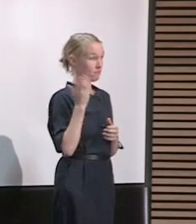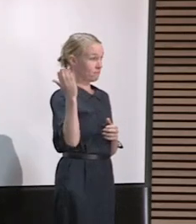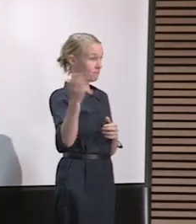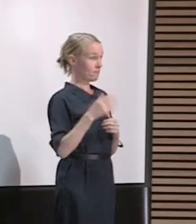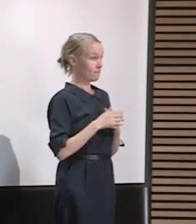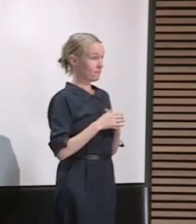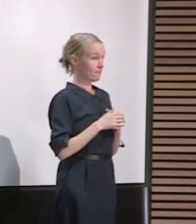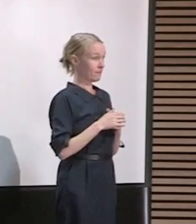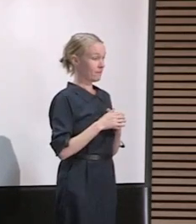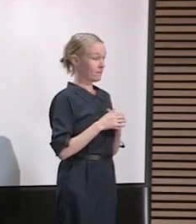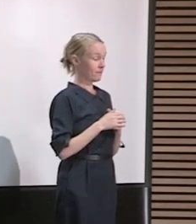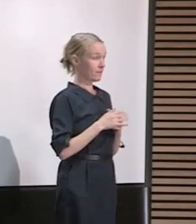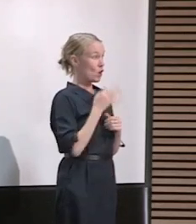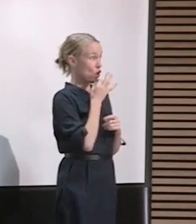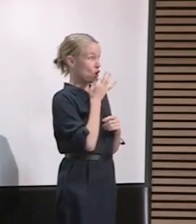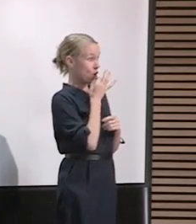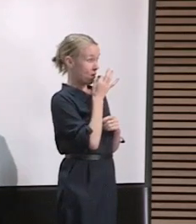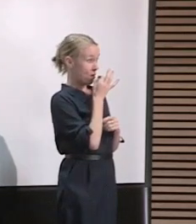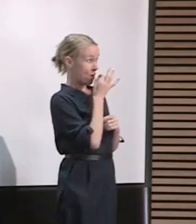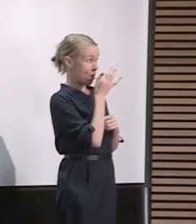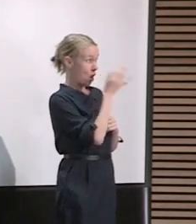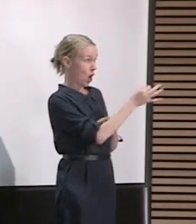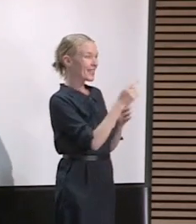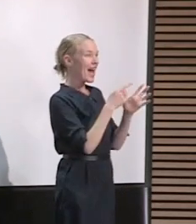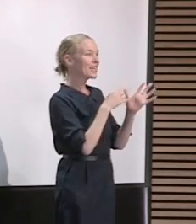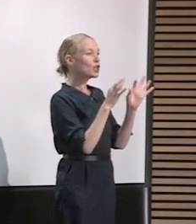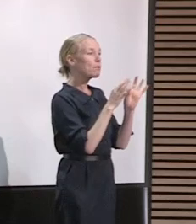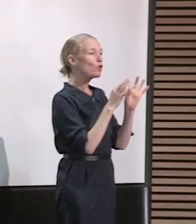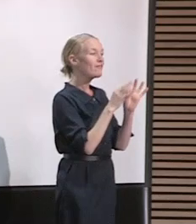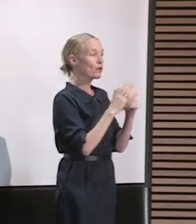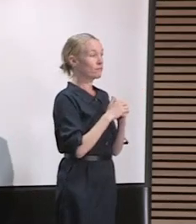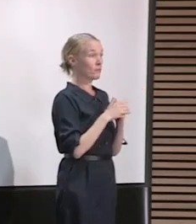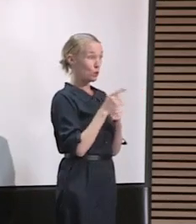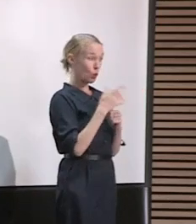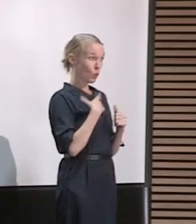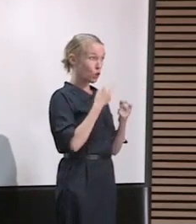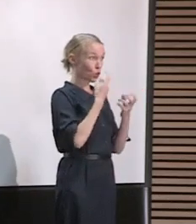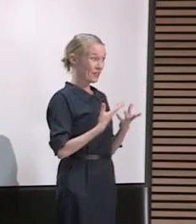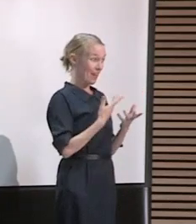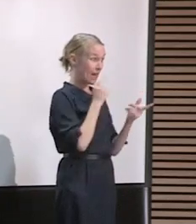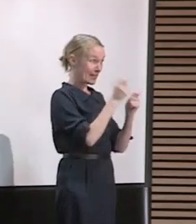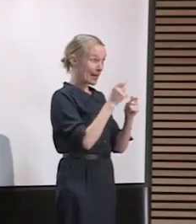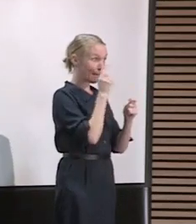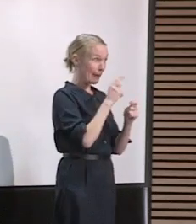their best interests. Dr Bloomfield, is there any consideration given to some